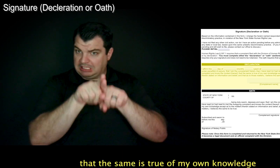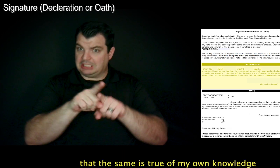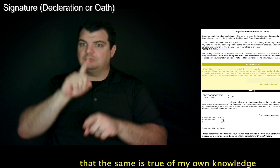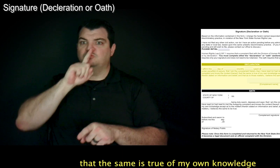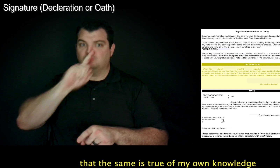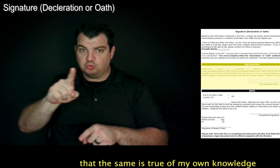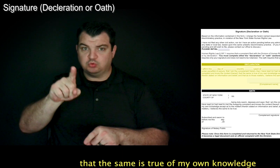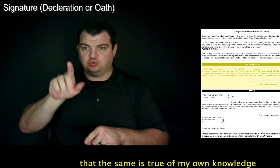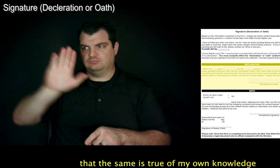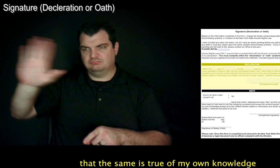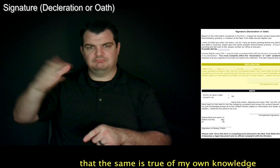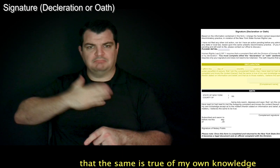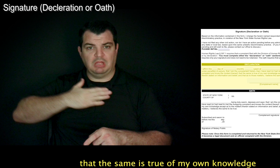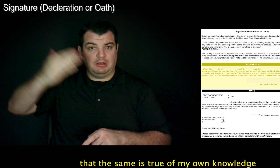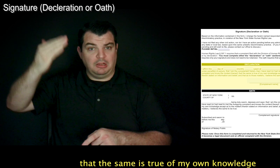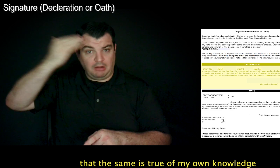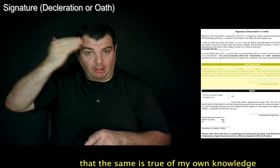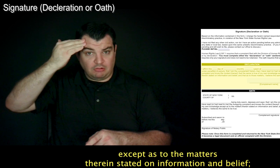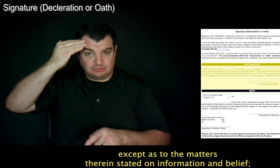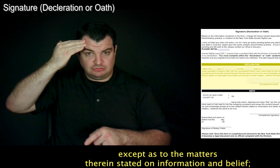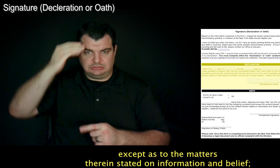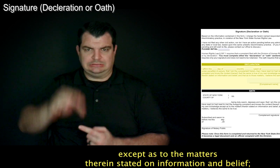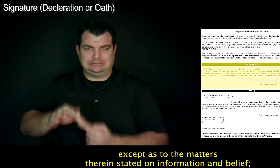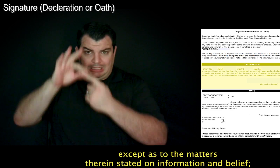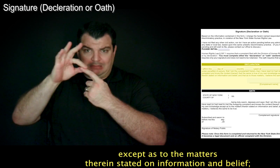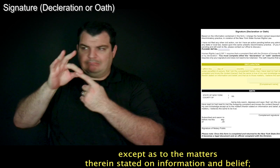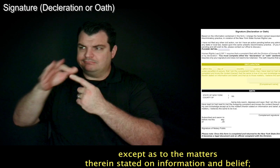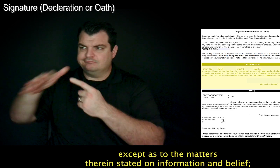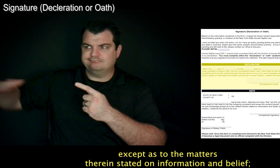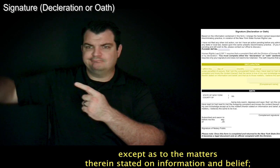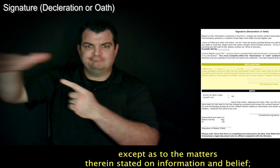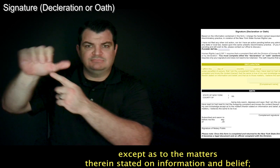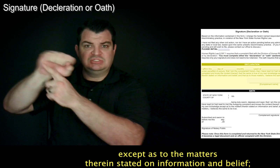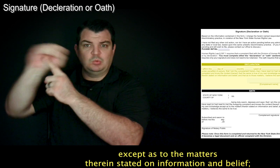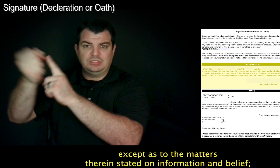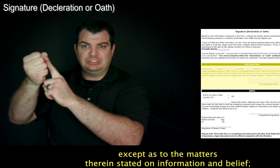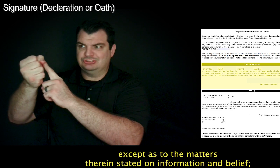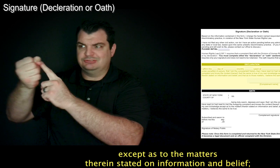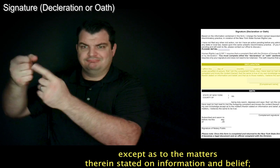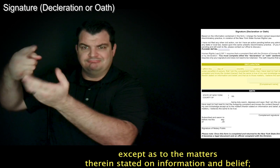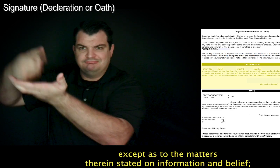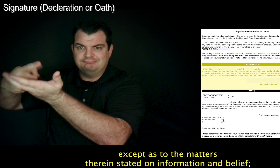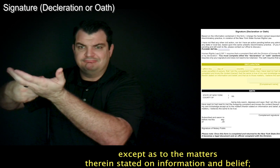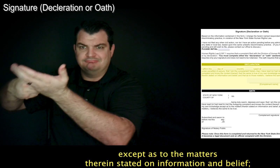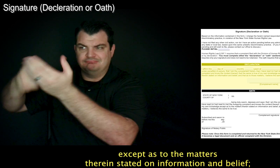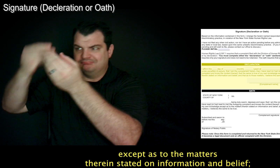that the same is true of my own knowledge except as to the matters therein stated on information and belief;